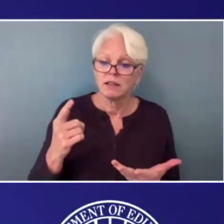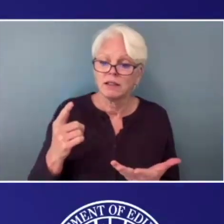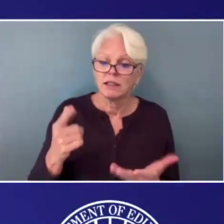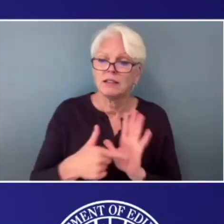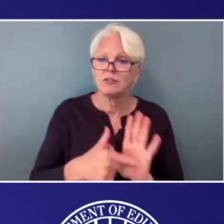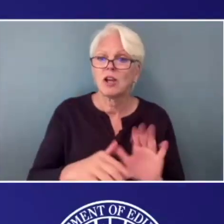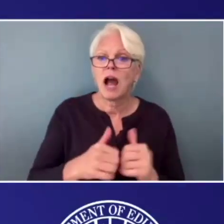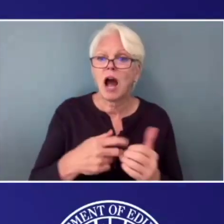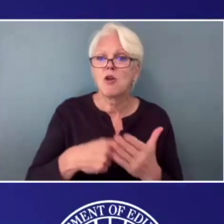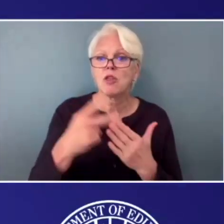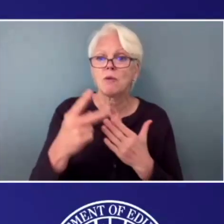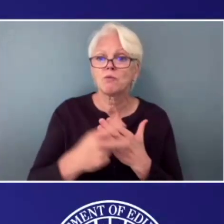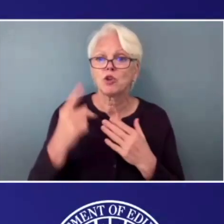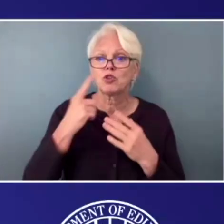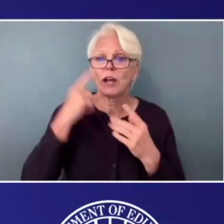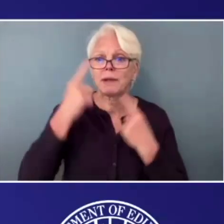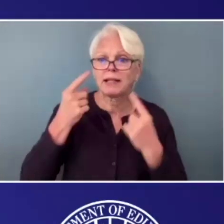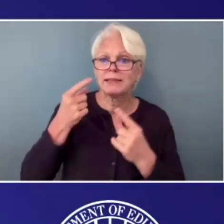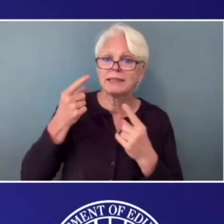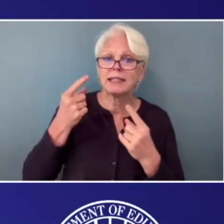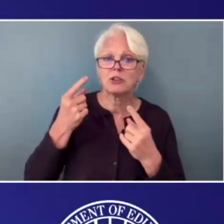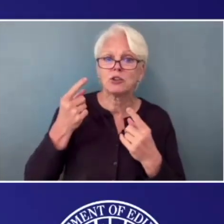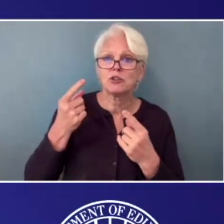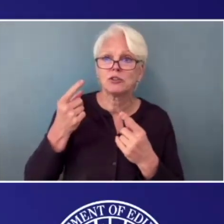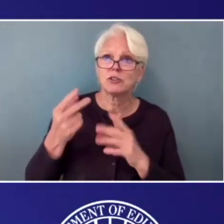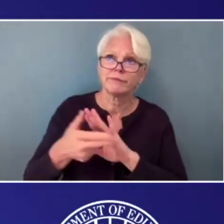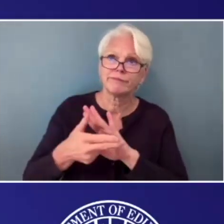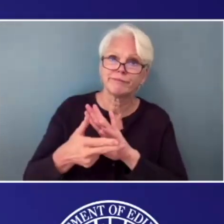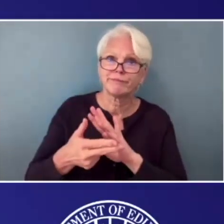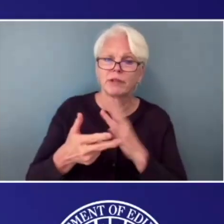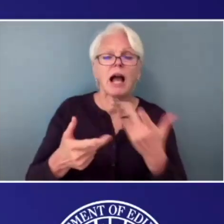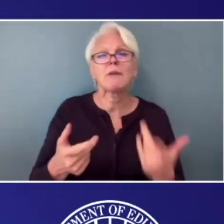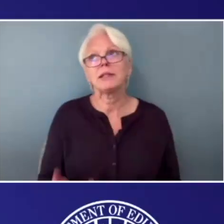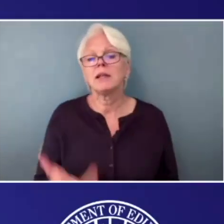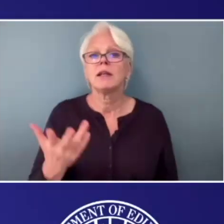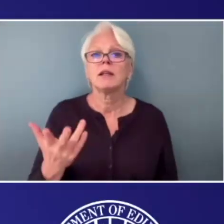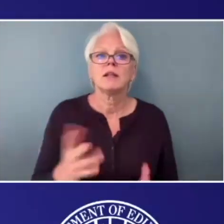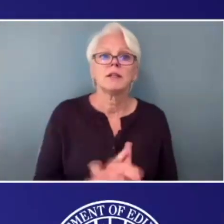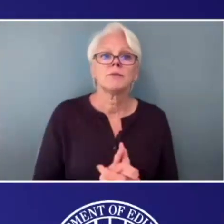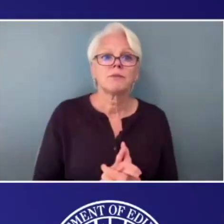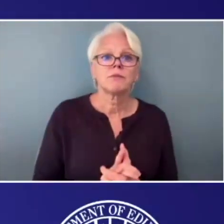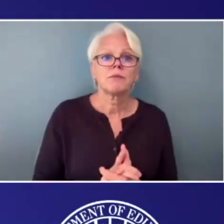itself or if it designated -- I mean, this is whole new territory.